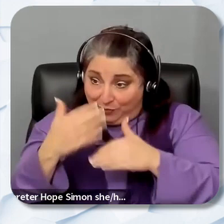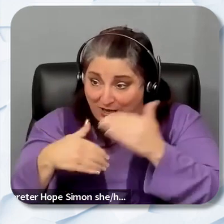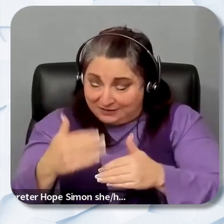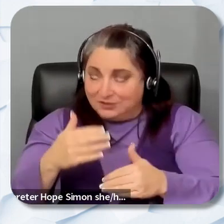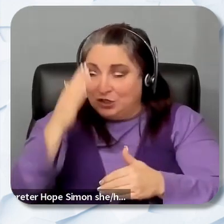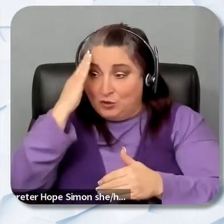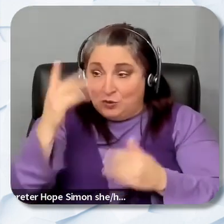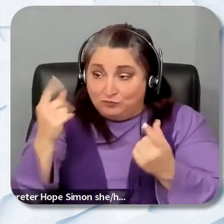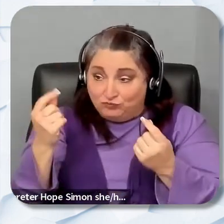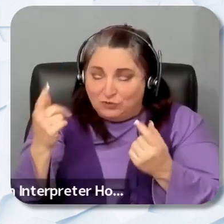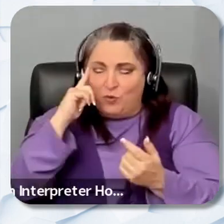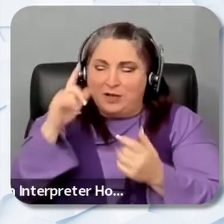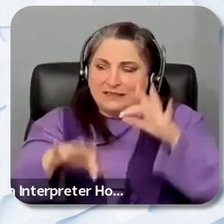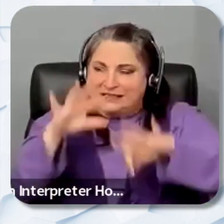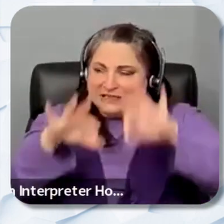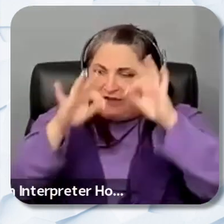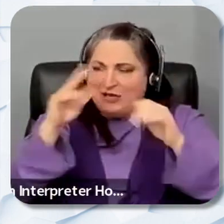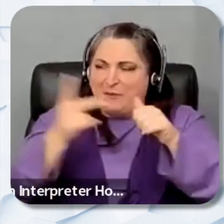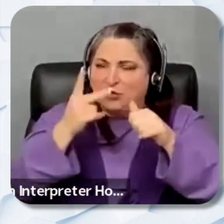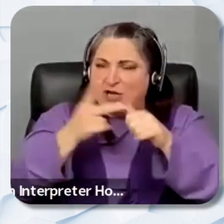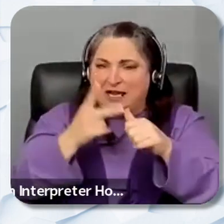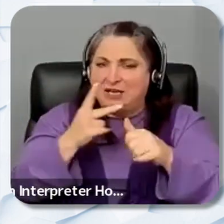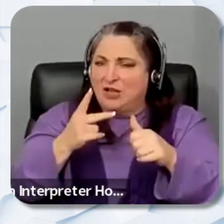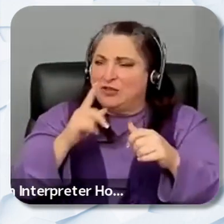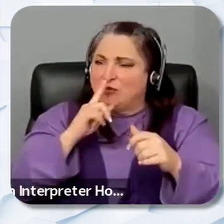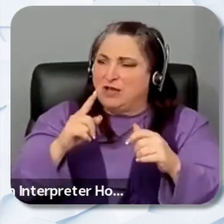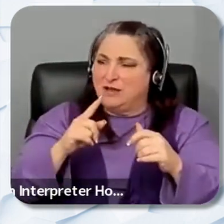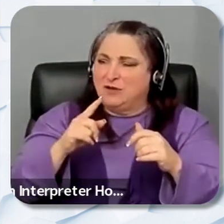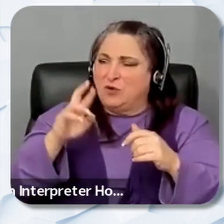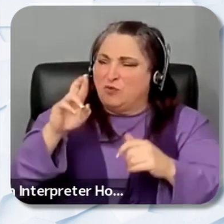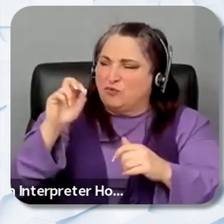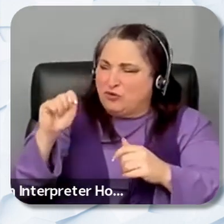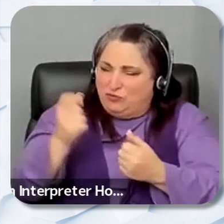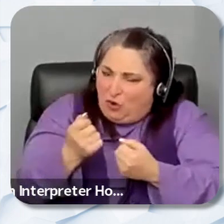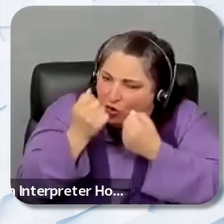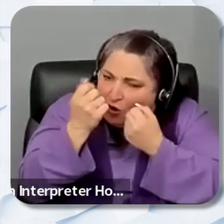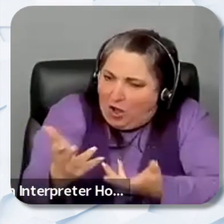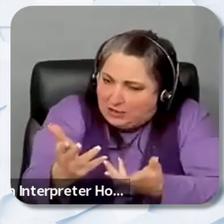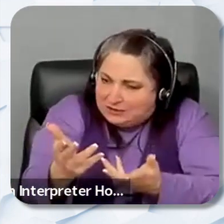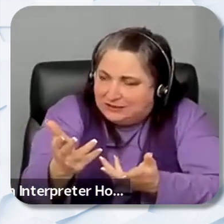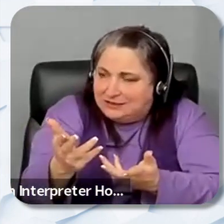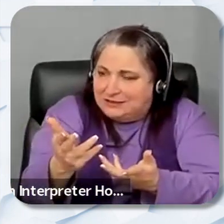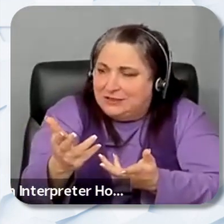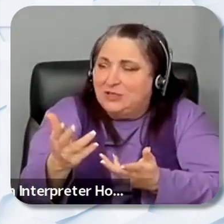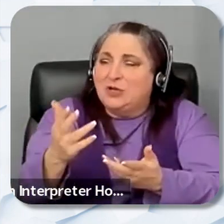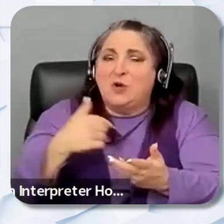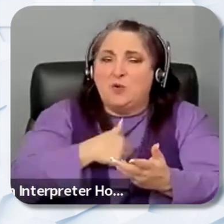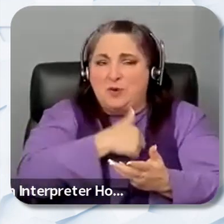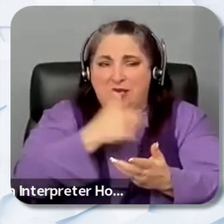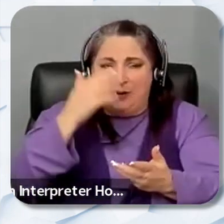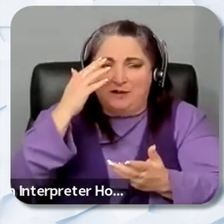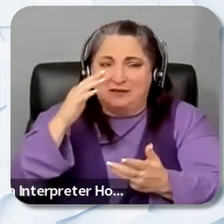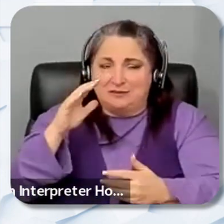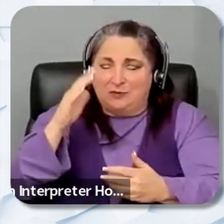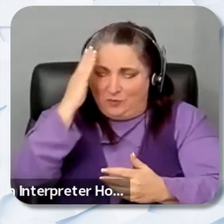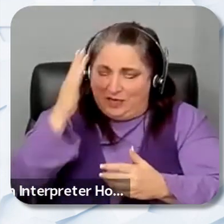discovering and prioritizing root causes. We'll be, CDE will be conducting a root cause